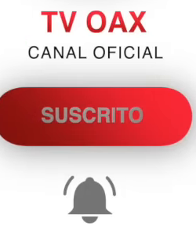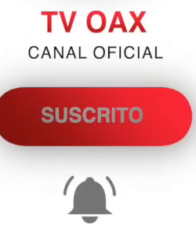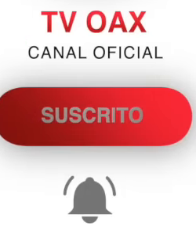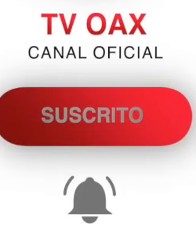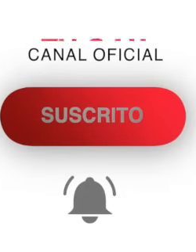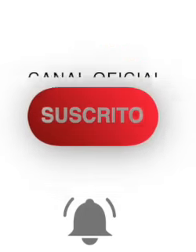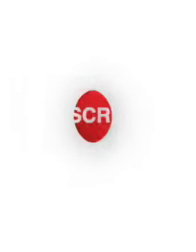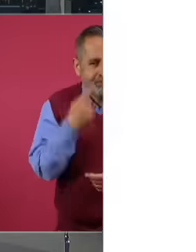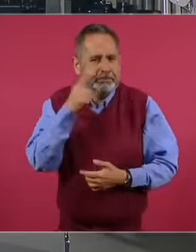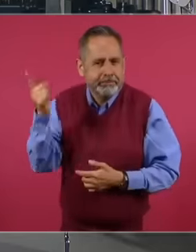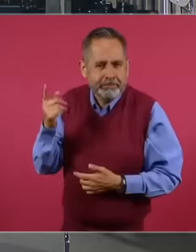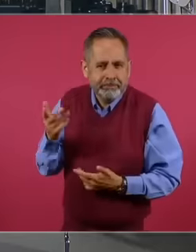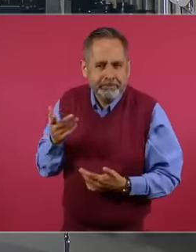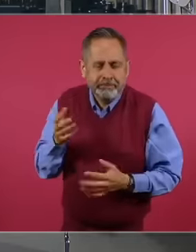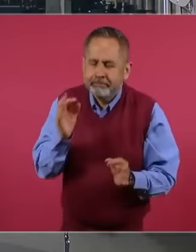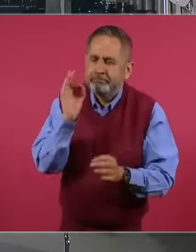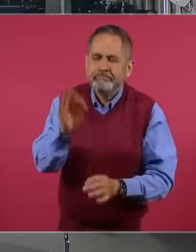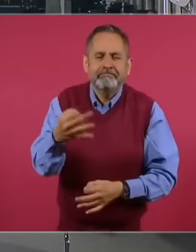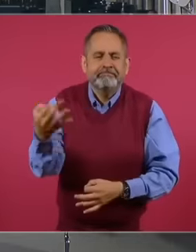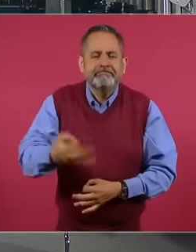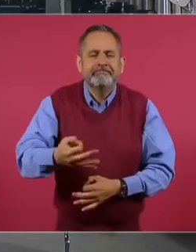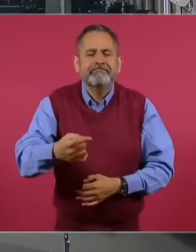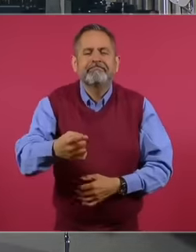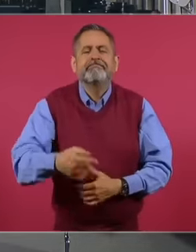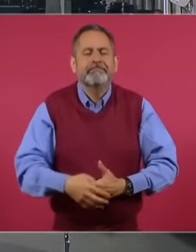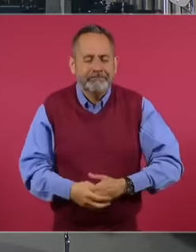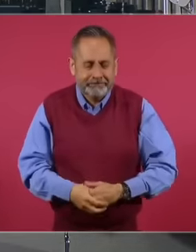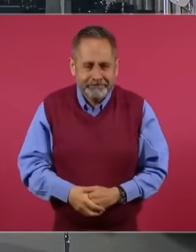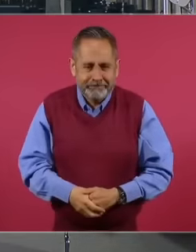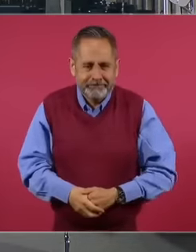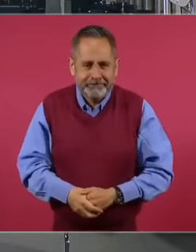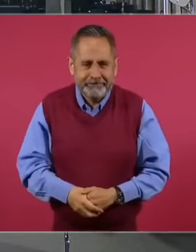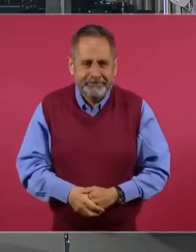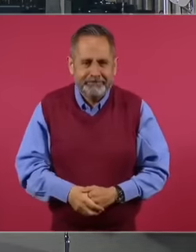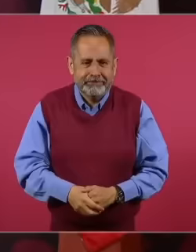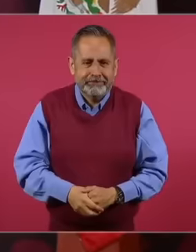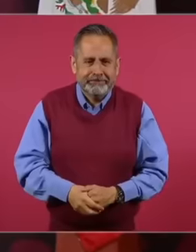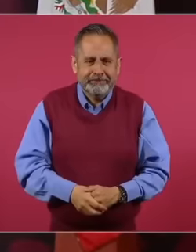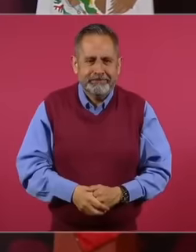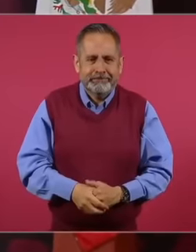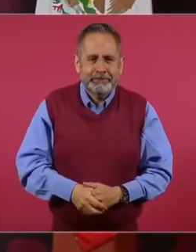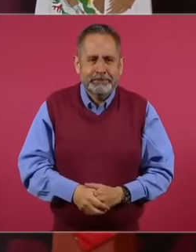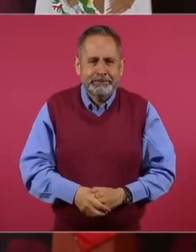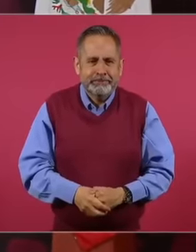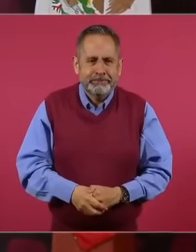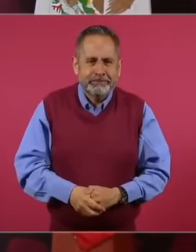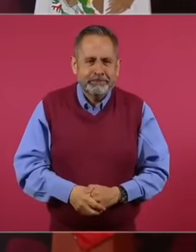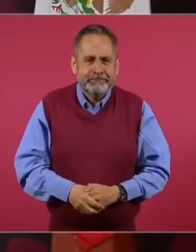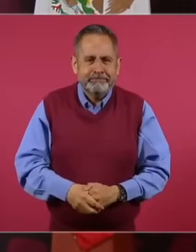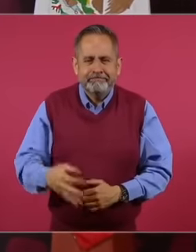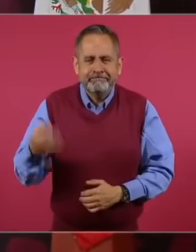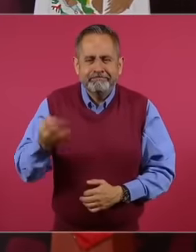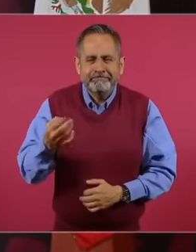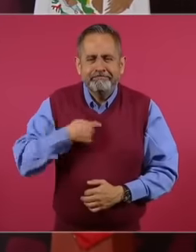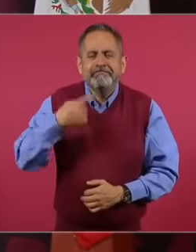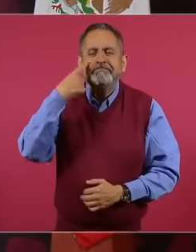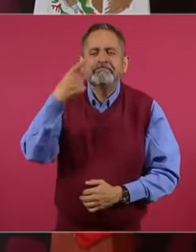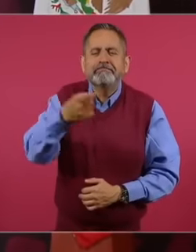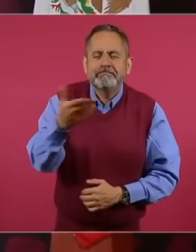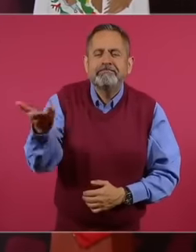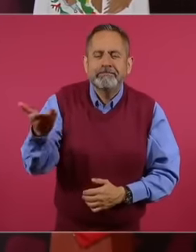it is, imagine that serves the